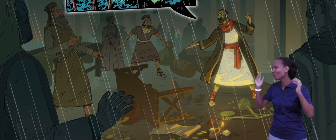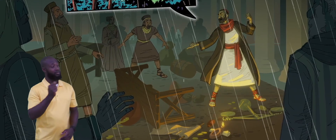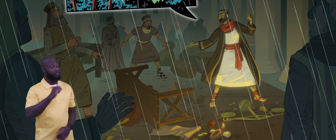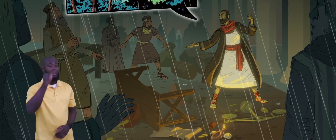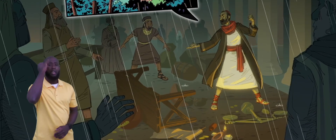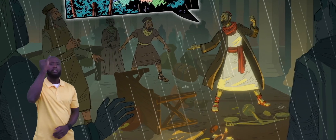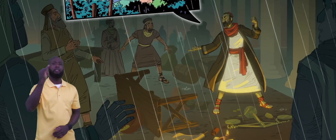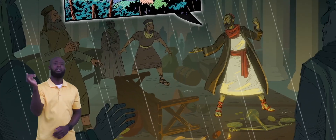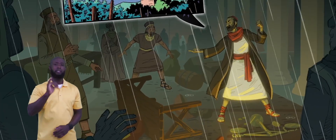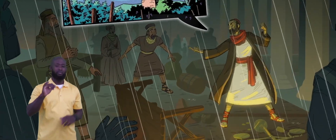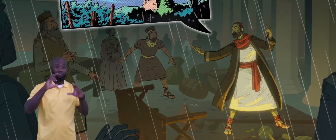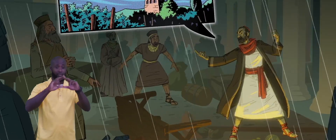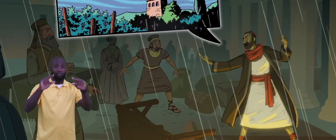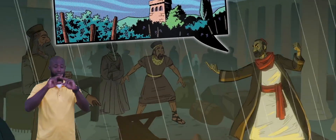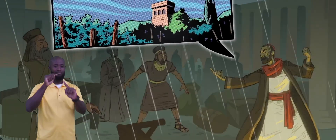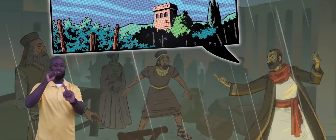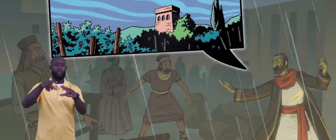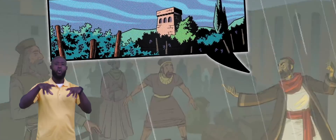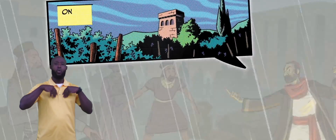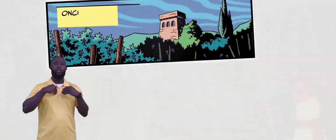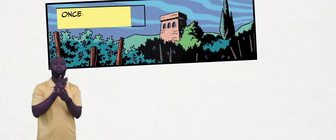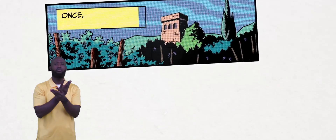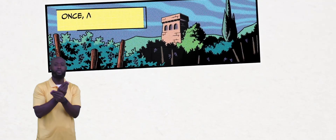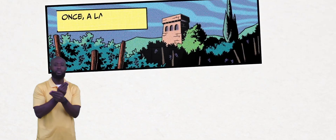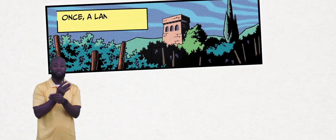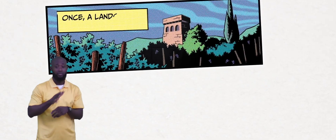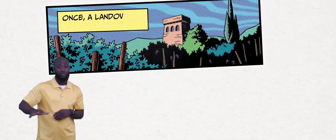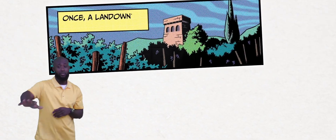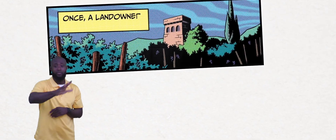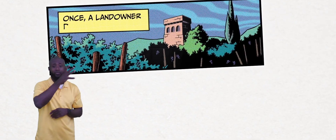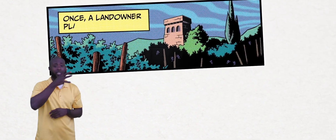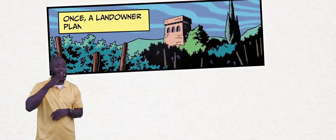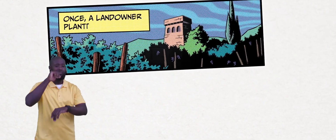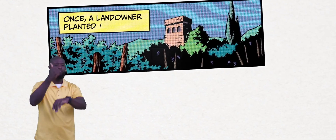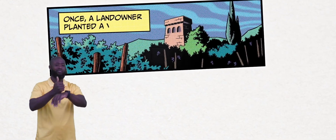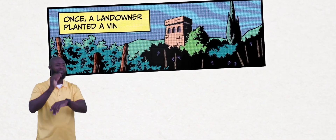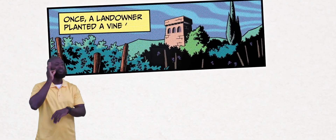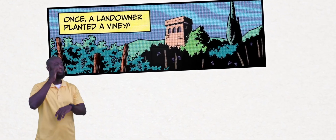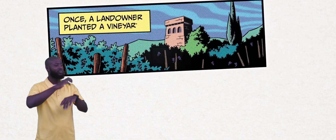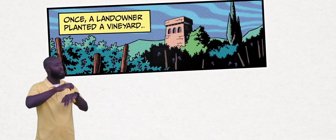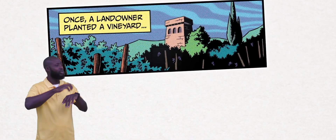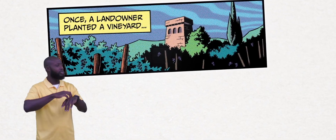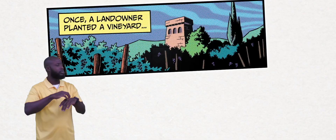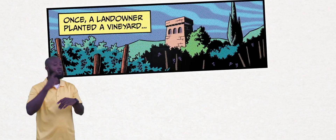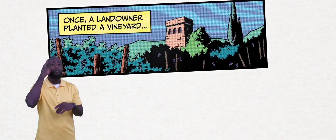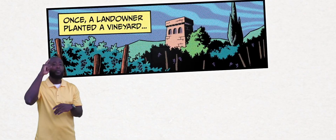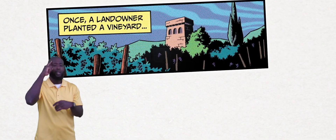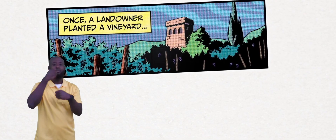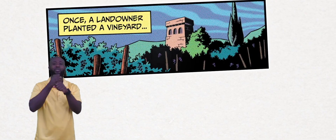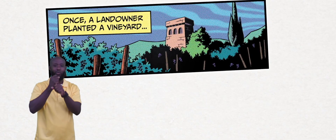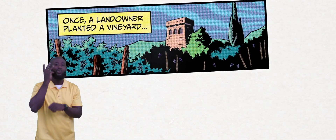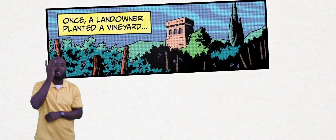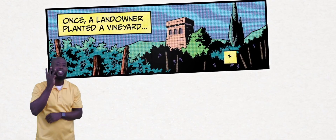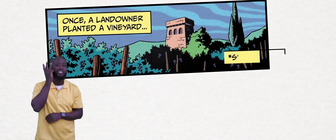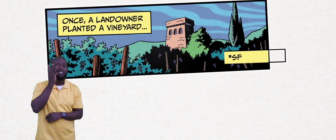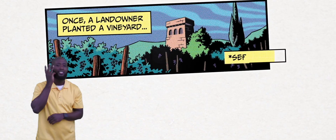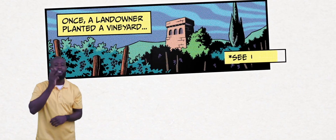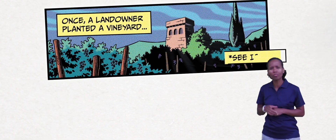Jon: Yeah, like the parable of the landowner who built a wonderful vineyard. And he expects it to produce fruit.